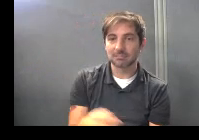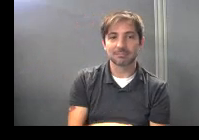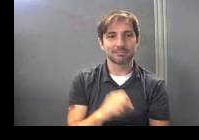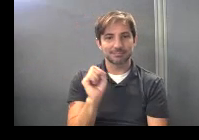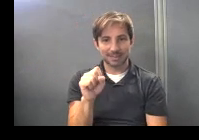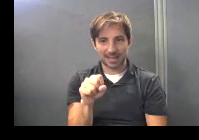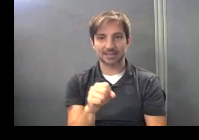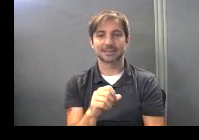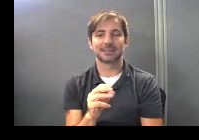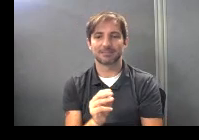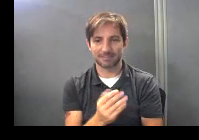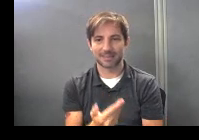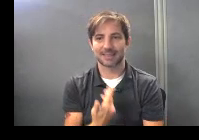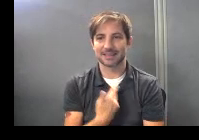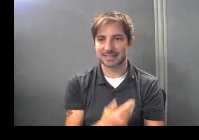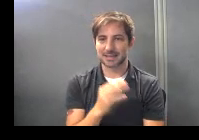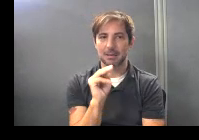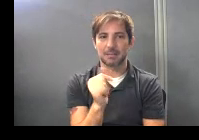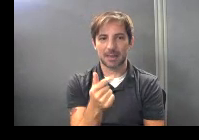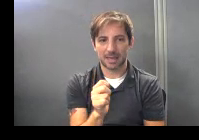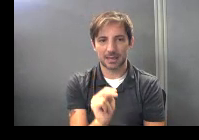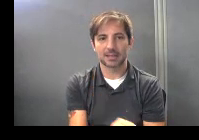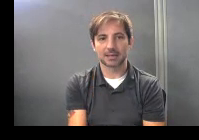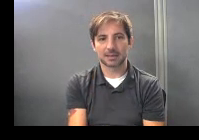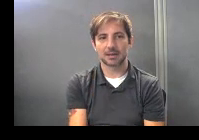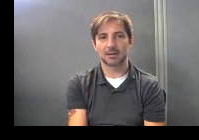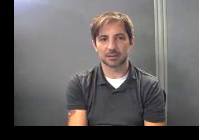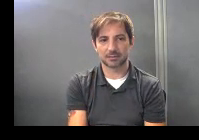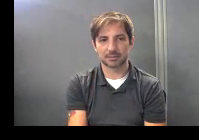THANK YOU, BETH. THAT WAS SPECTACULAR, AS I KNEW IT WOULD BE.